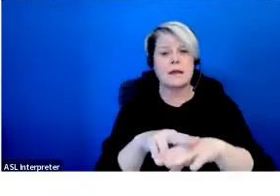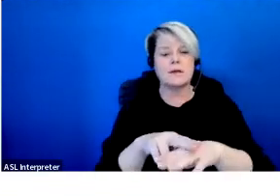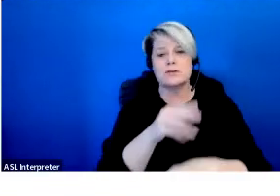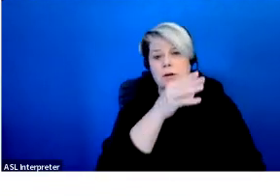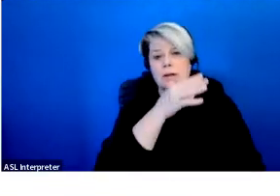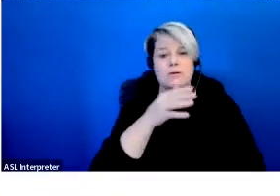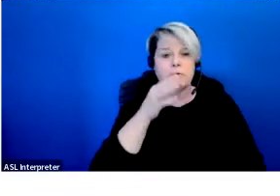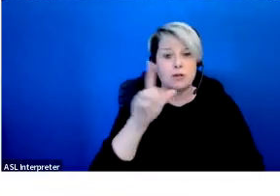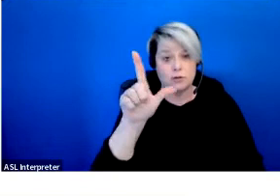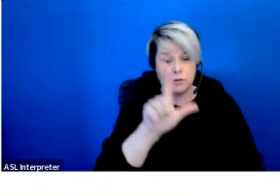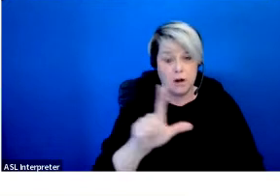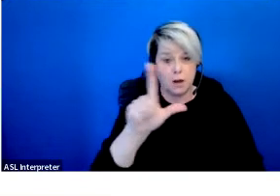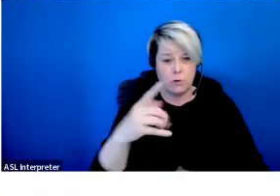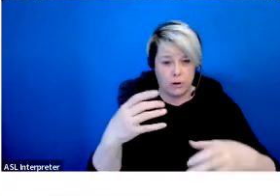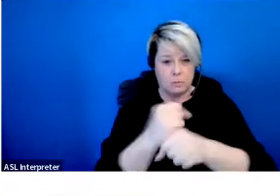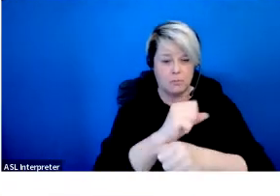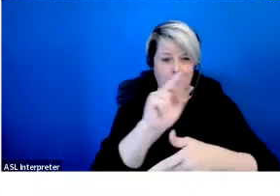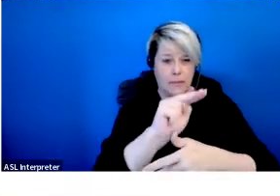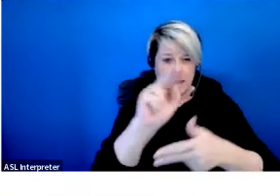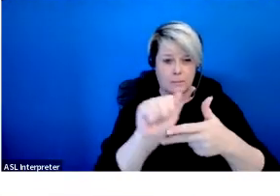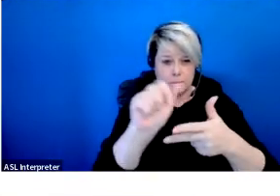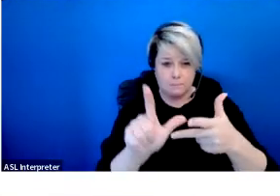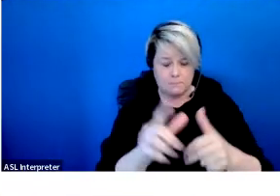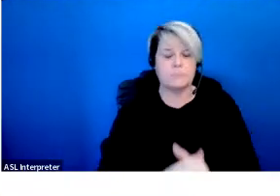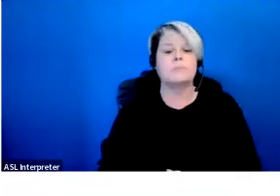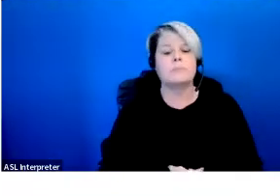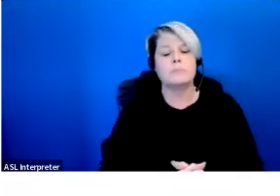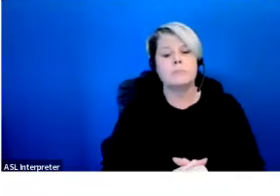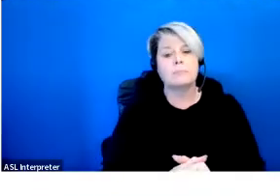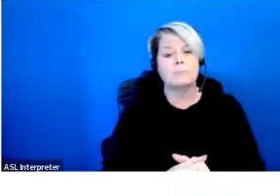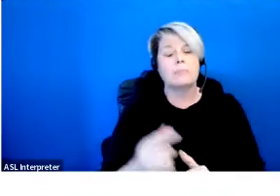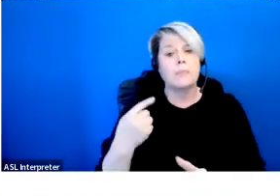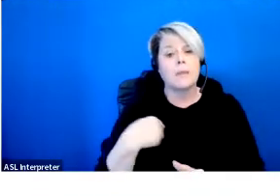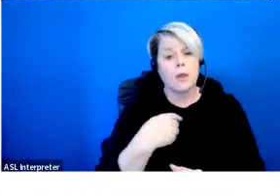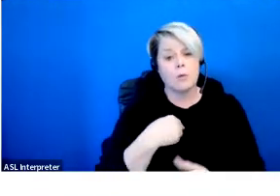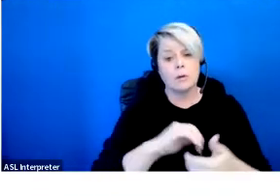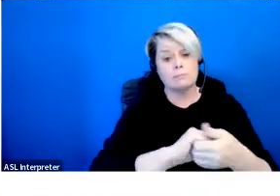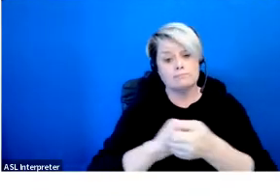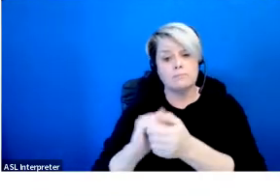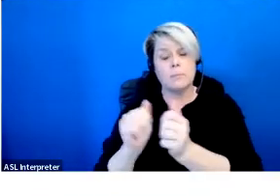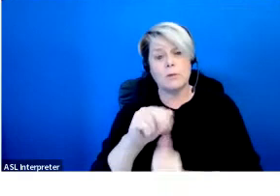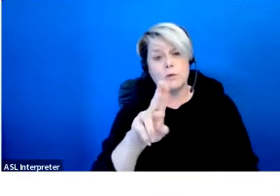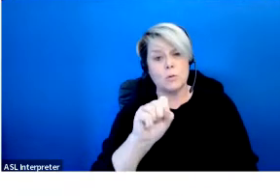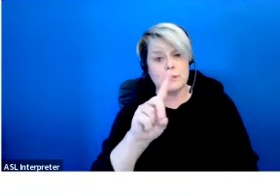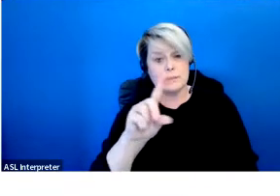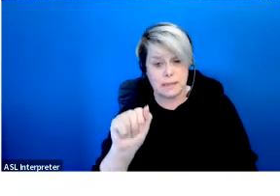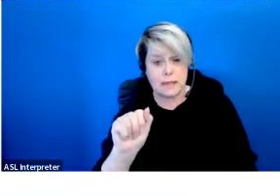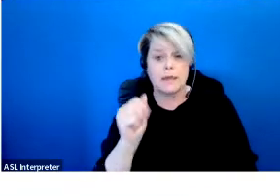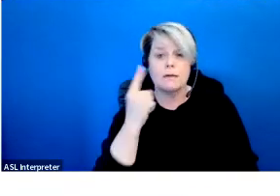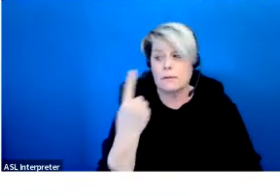resource, you will probably find something you need or something use value in the NAL library. We were